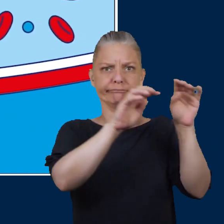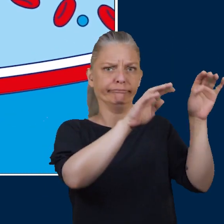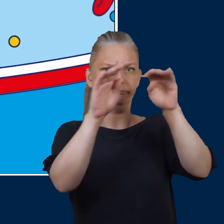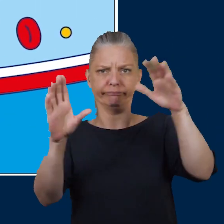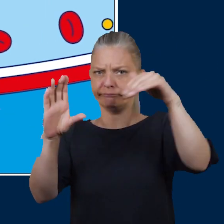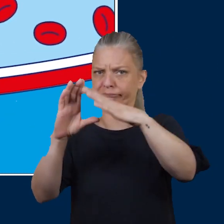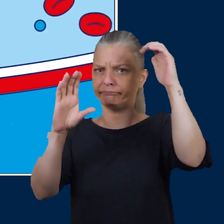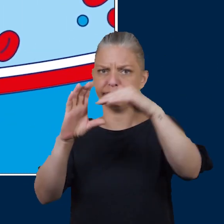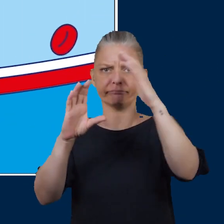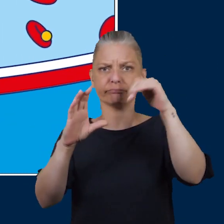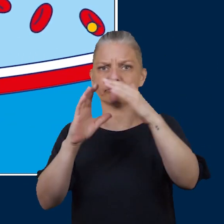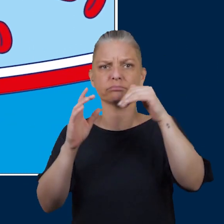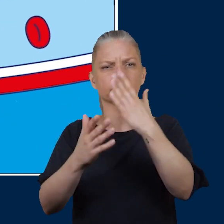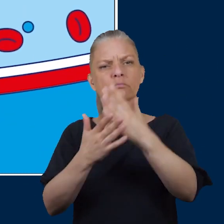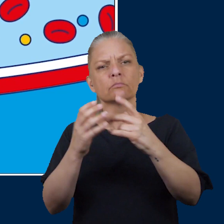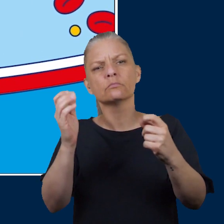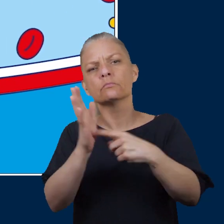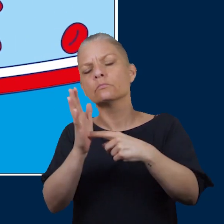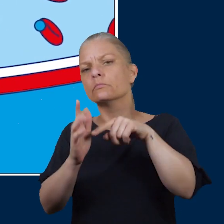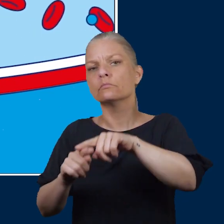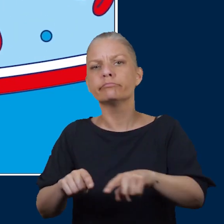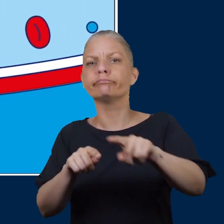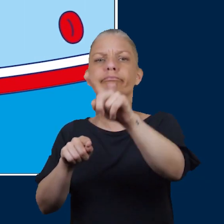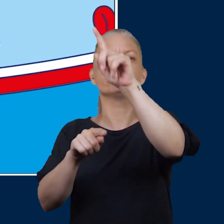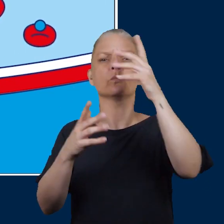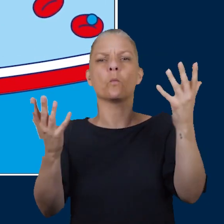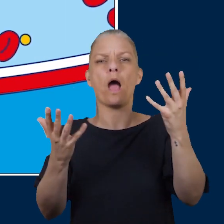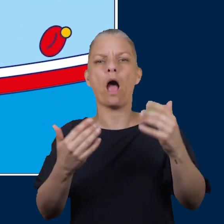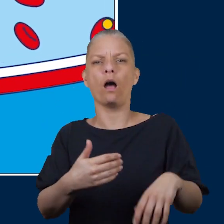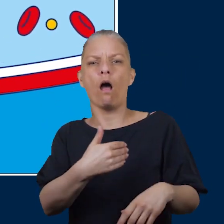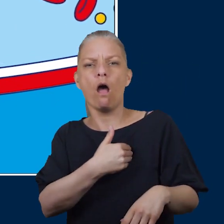they carry blood to your vital organs like your heart your kidneys and your brain